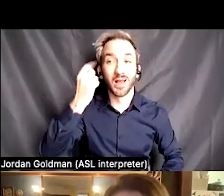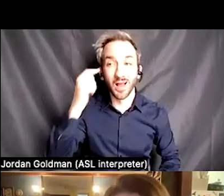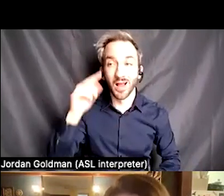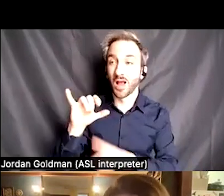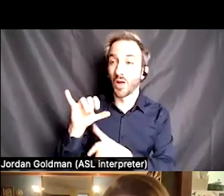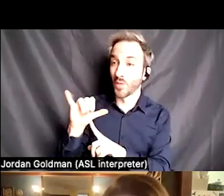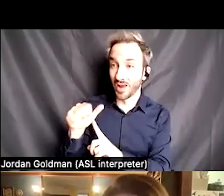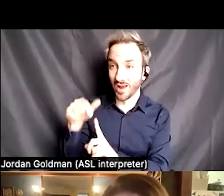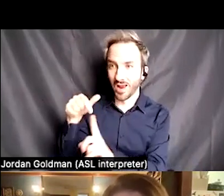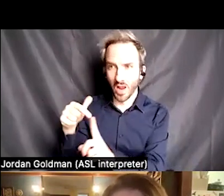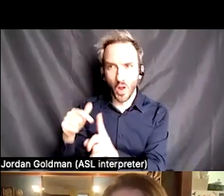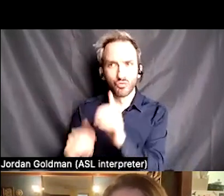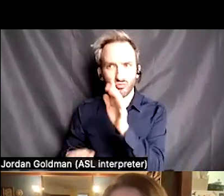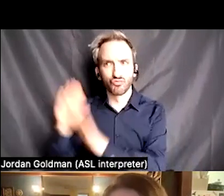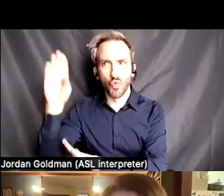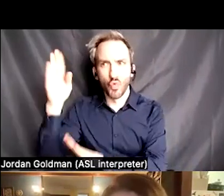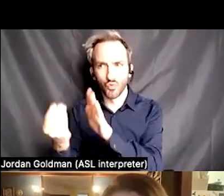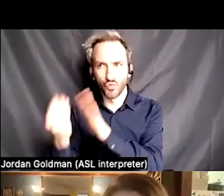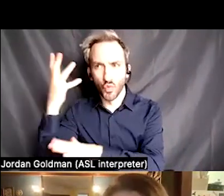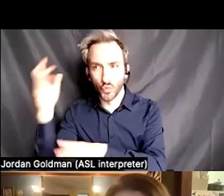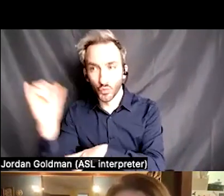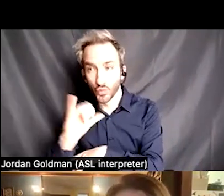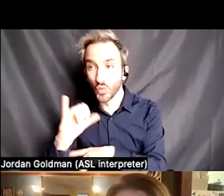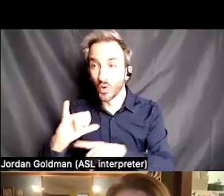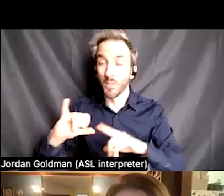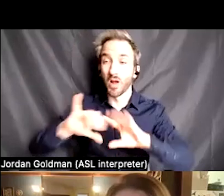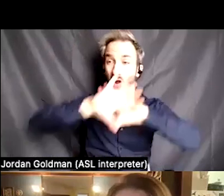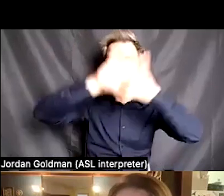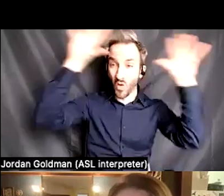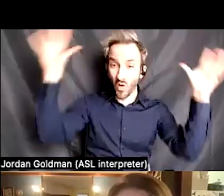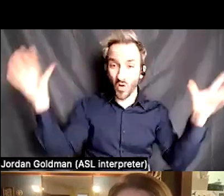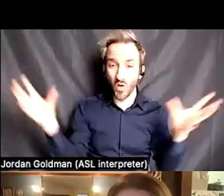huge growth too. While the overall numbers in that category are small, they're increasing